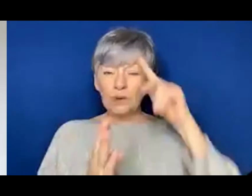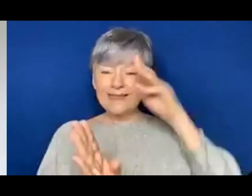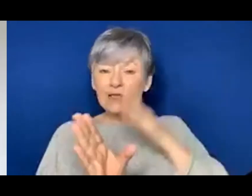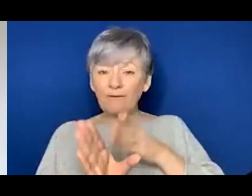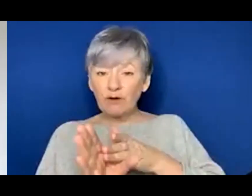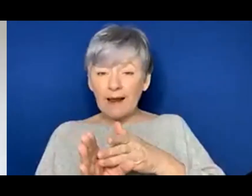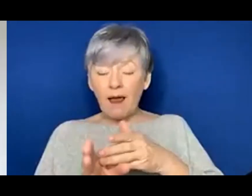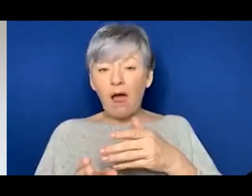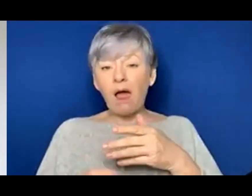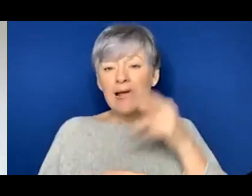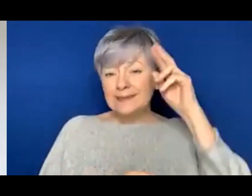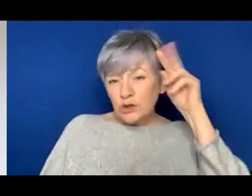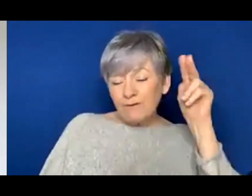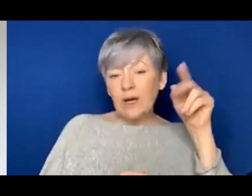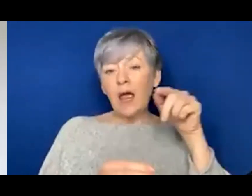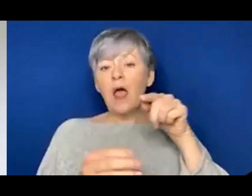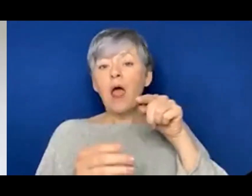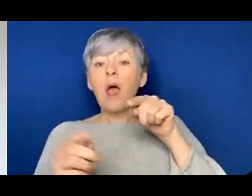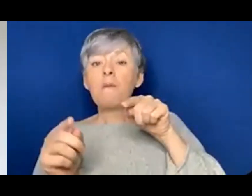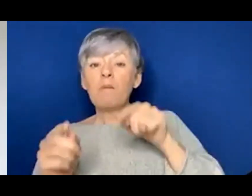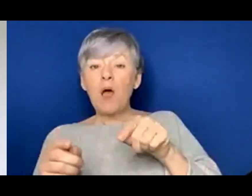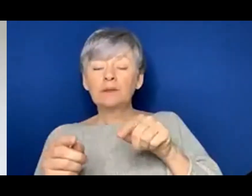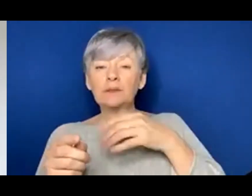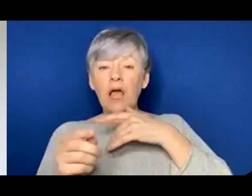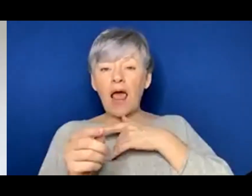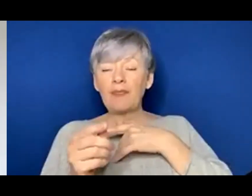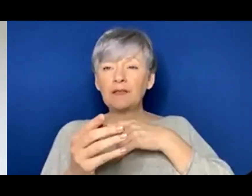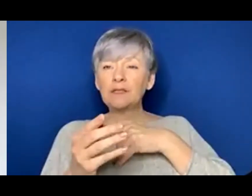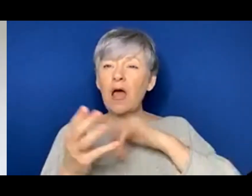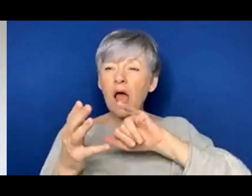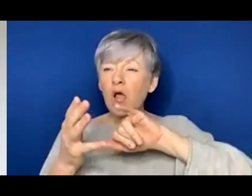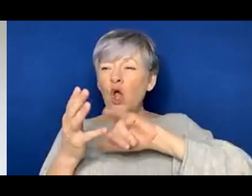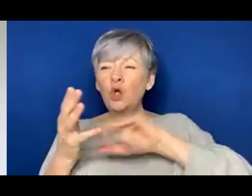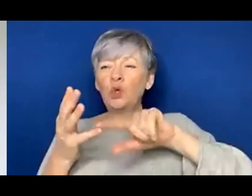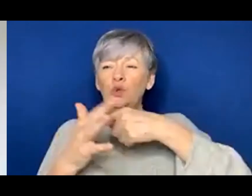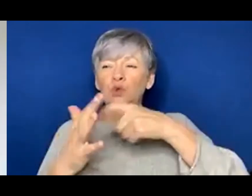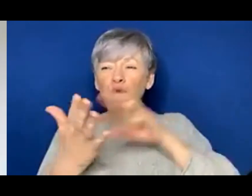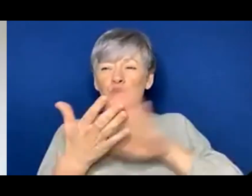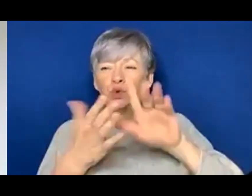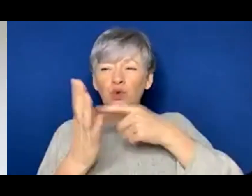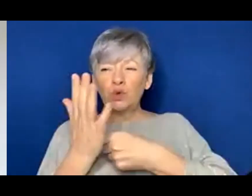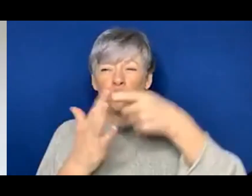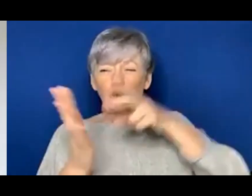There was a discussion of a syndrome based on discoveries of a Soviet Psychiatrist.